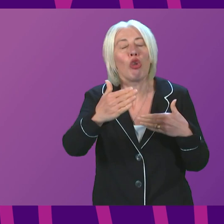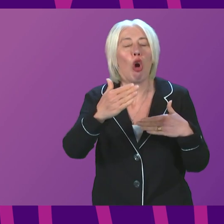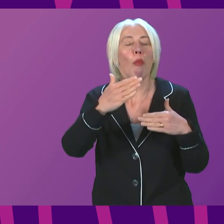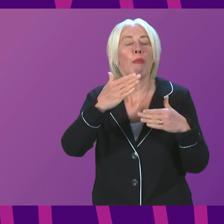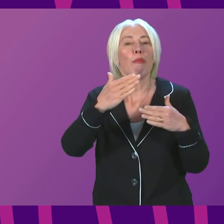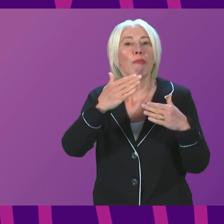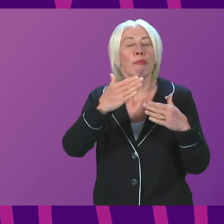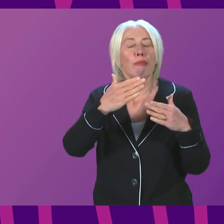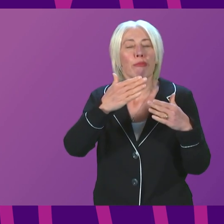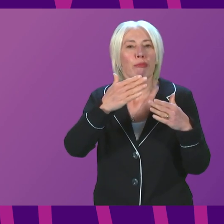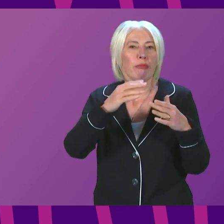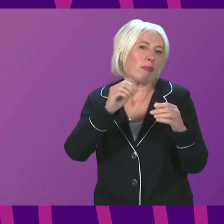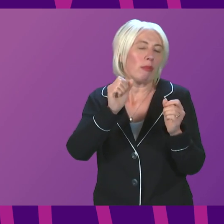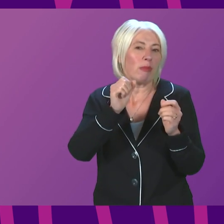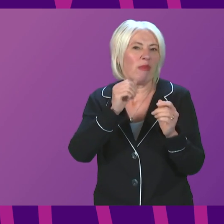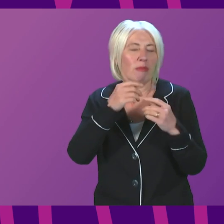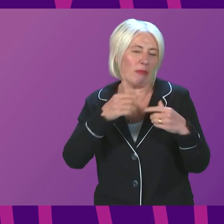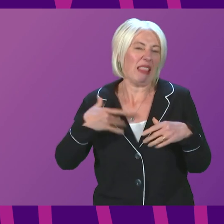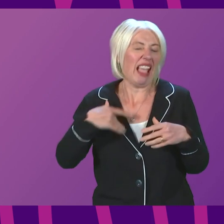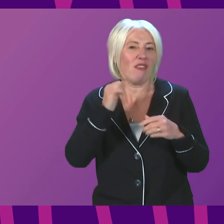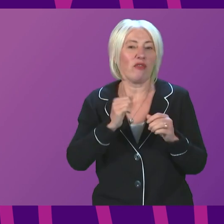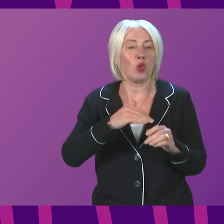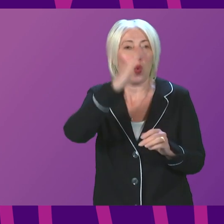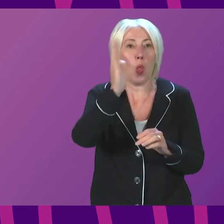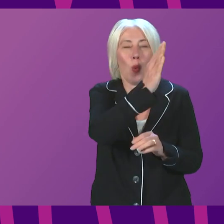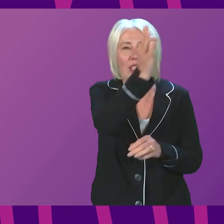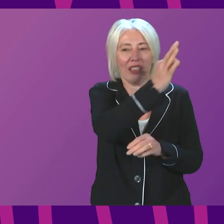Isles.